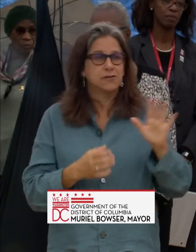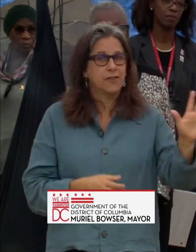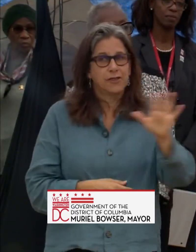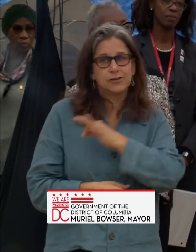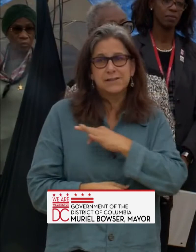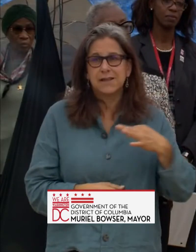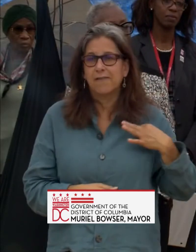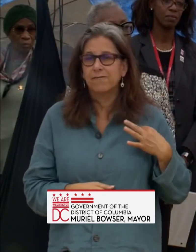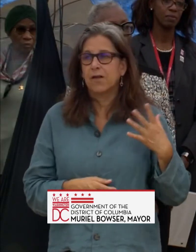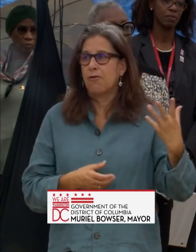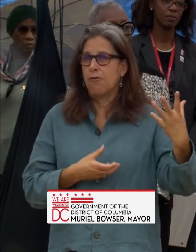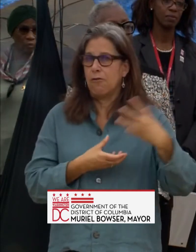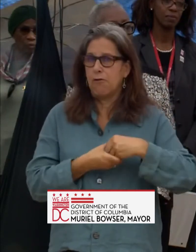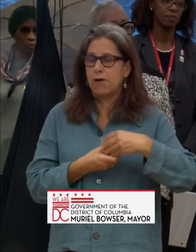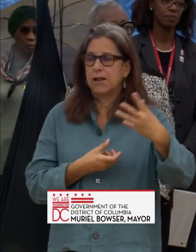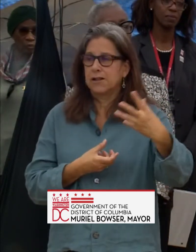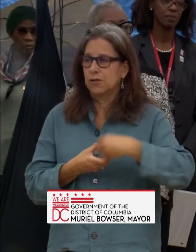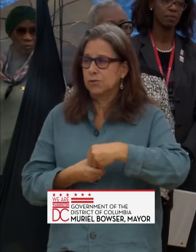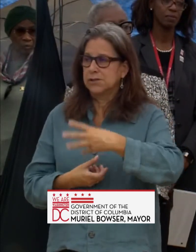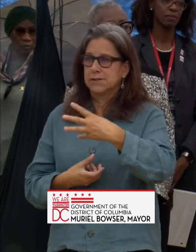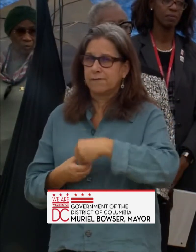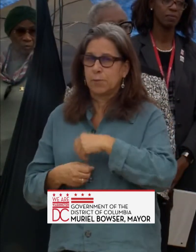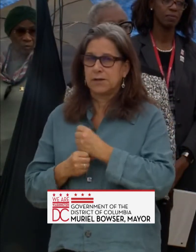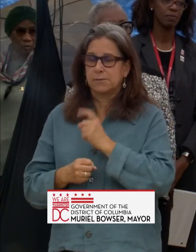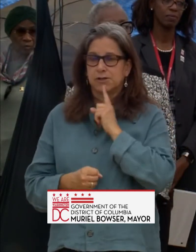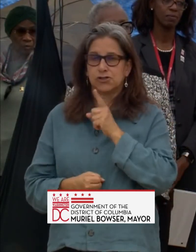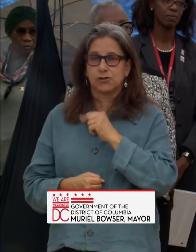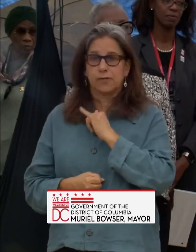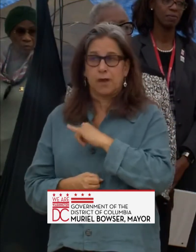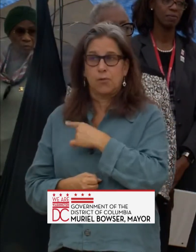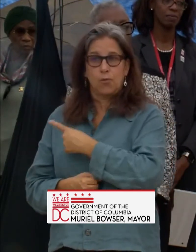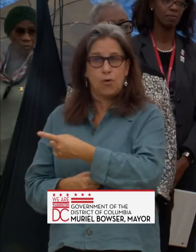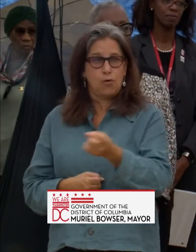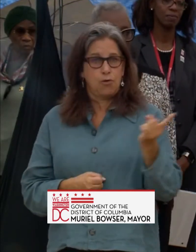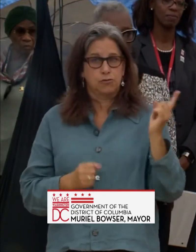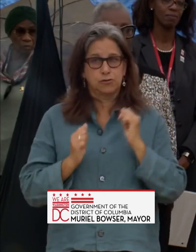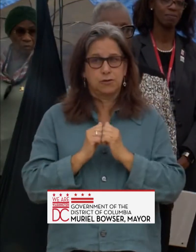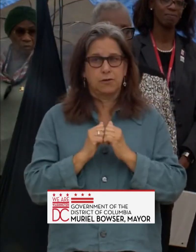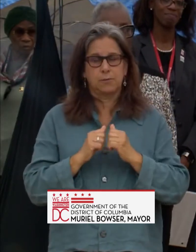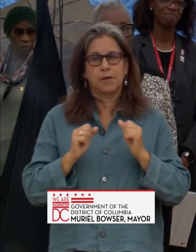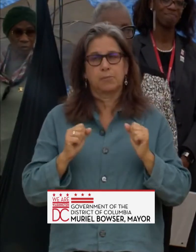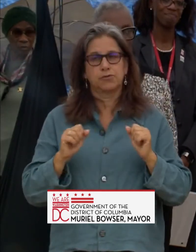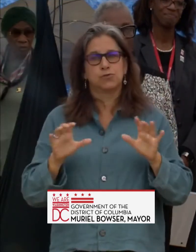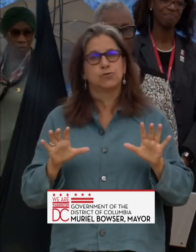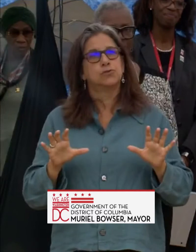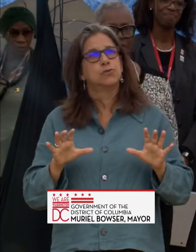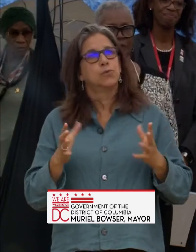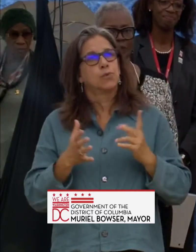MAKE SURE THAT WE ARE ABLE TO DO THAT IN THE WAY THAT IT'S INTENDED.